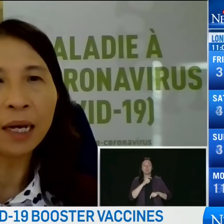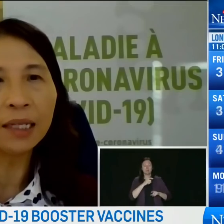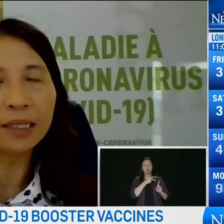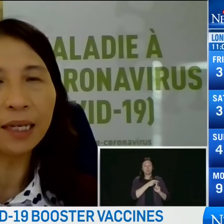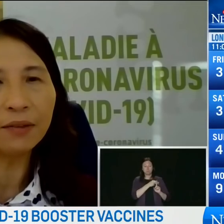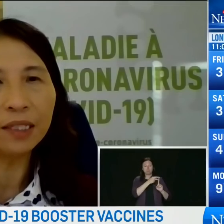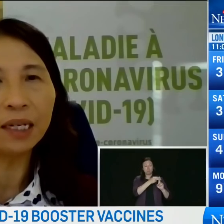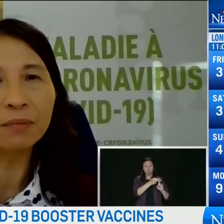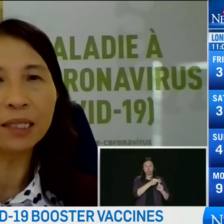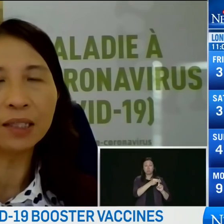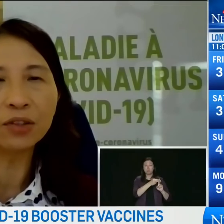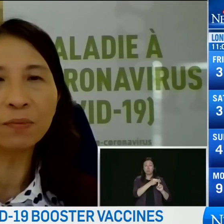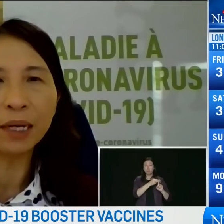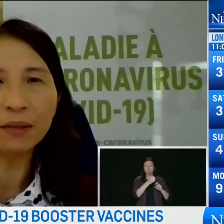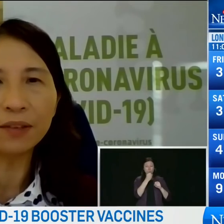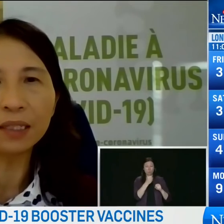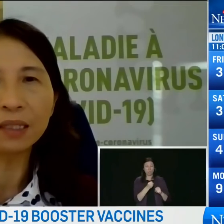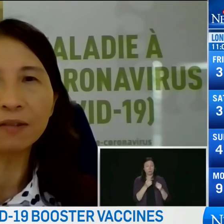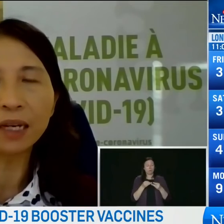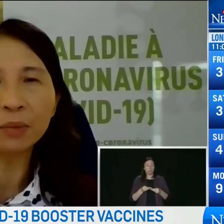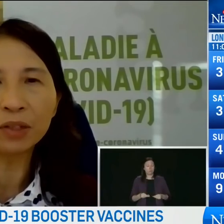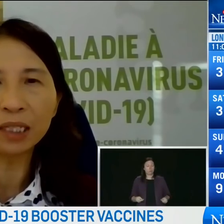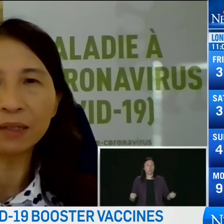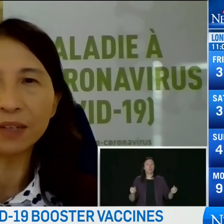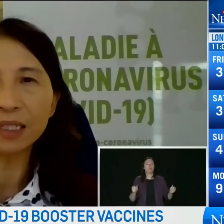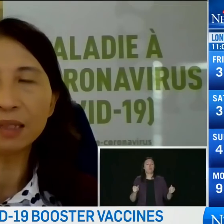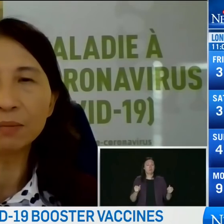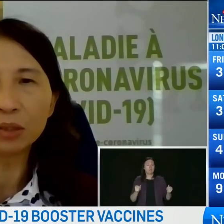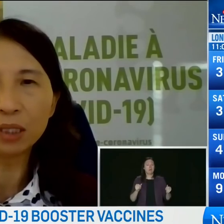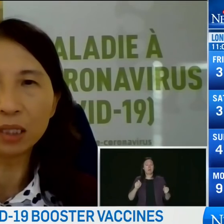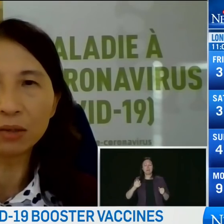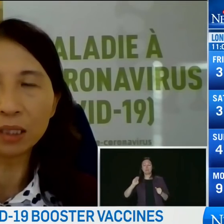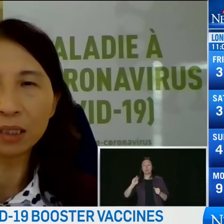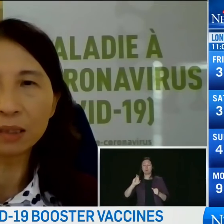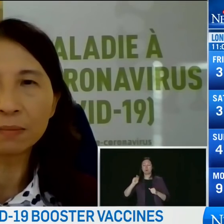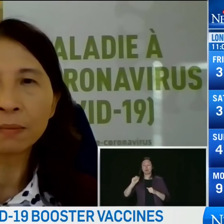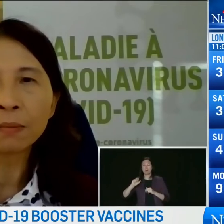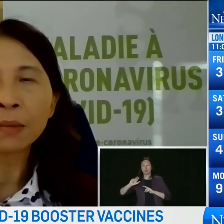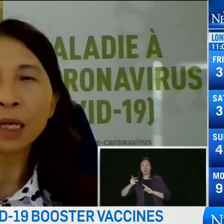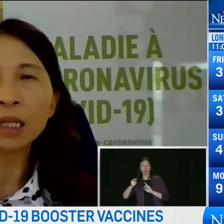REGARDING BOOSTERS, NACI CONSIDERS EMERGING EVIDENCE ON WANING PROTECTION OF VACCINES